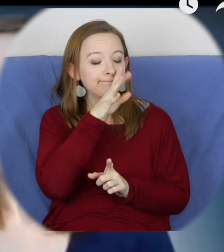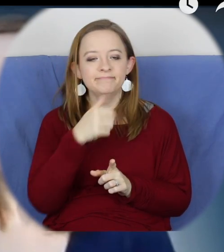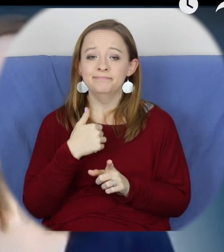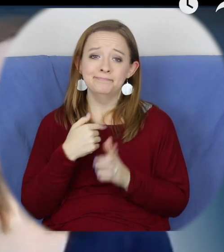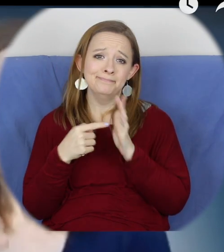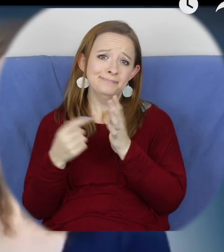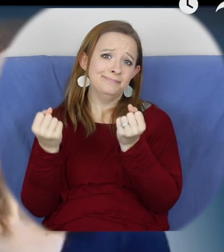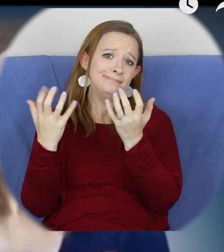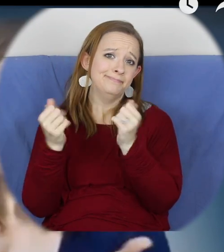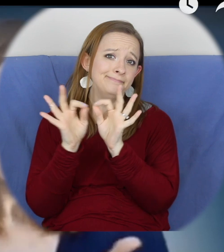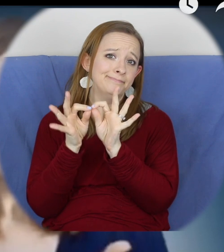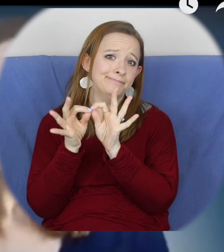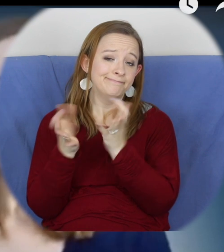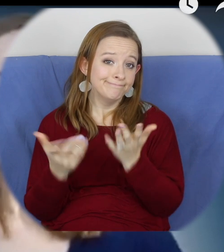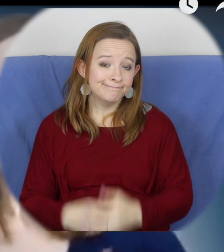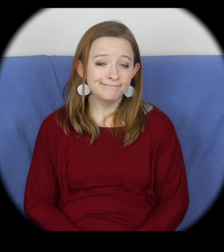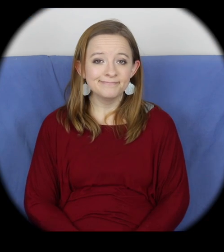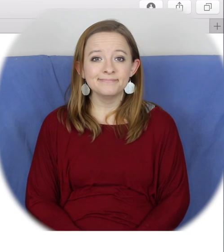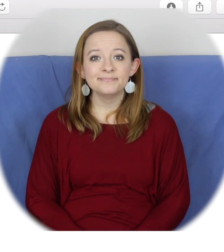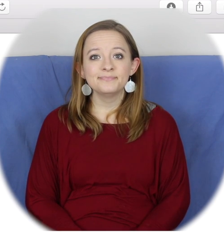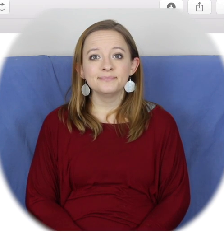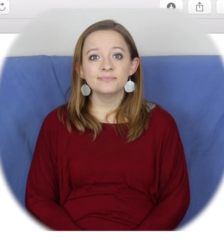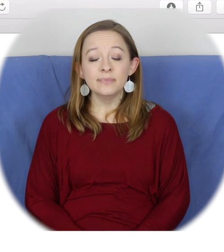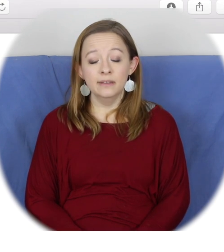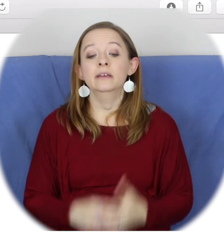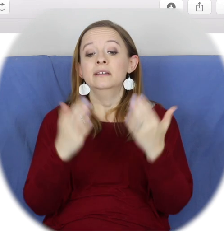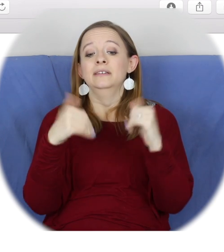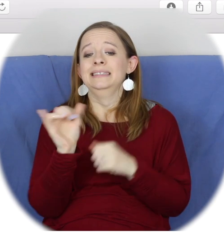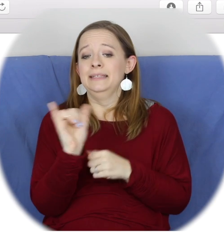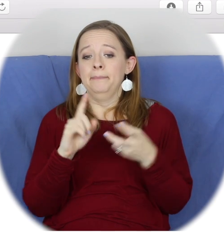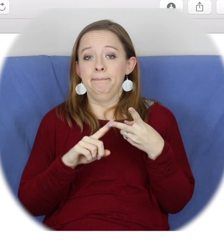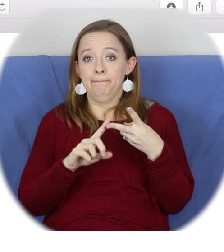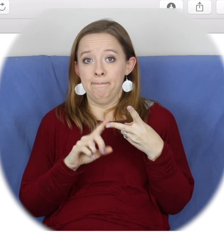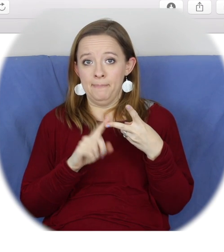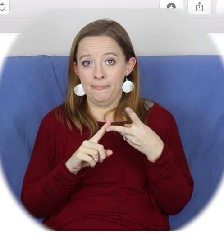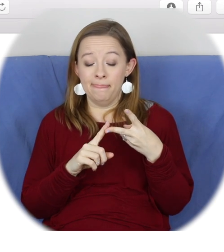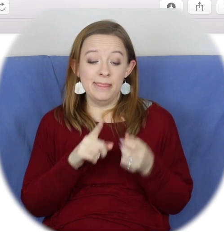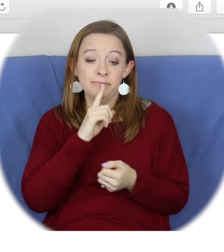and then I'm just showing my interpreting work. Same thing for this.